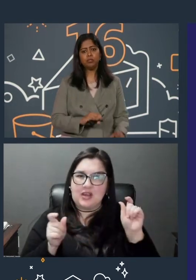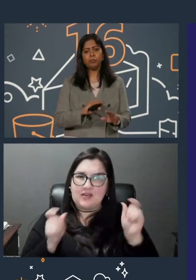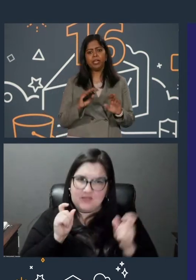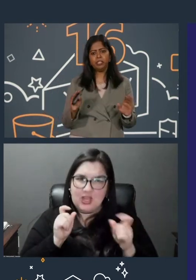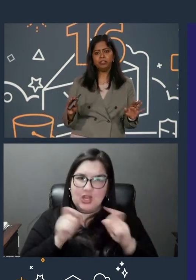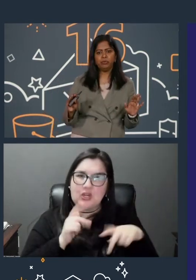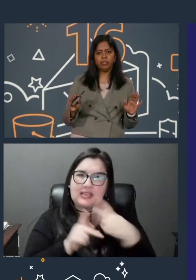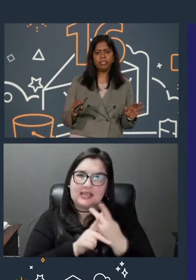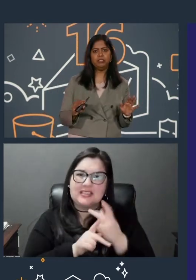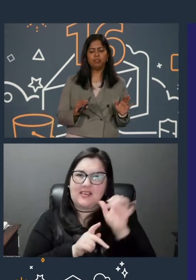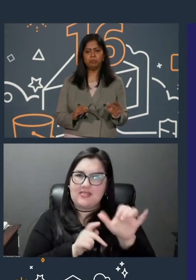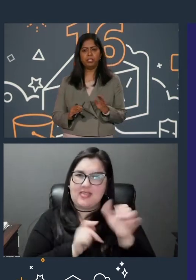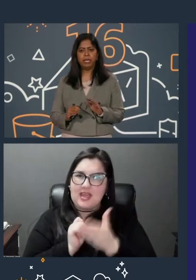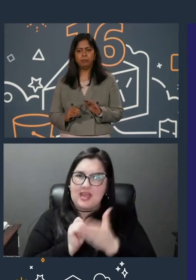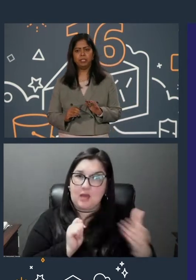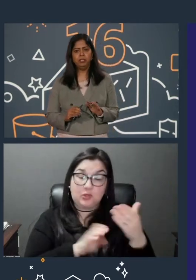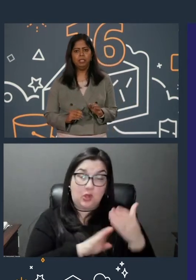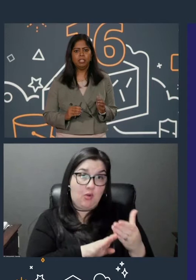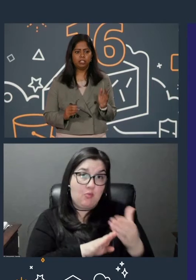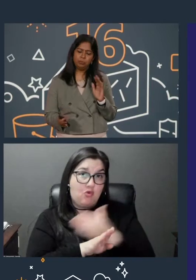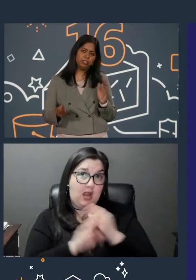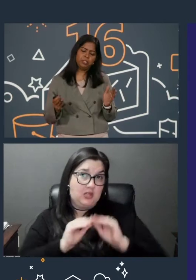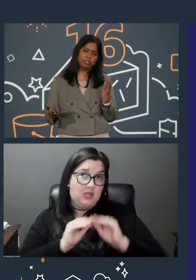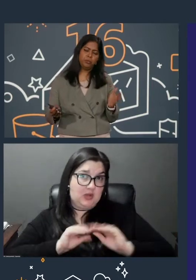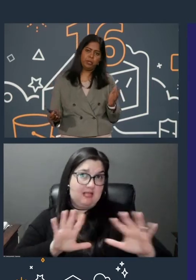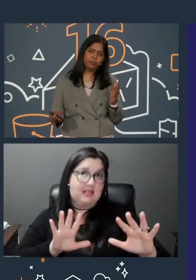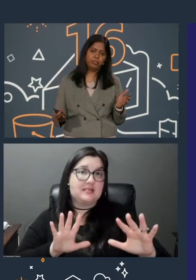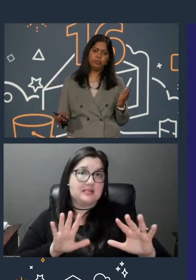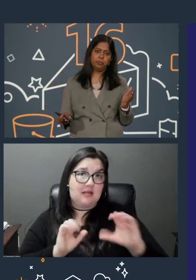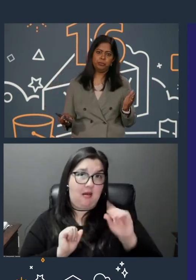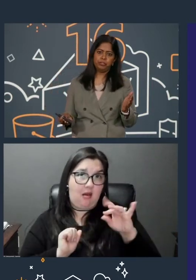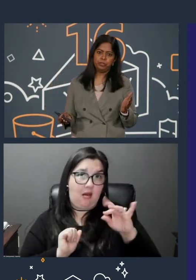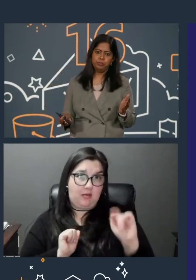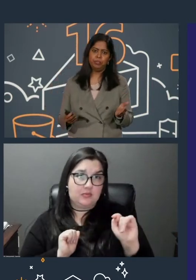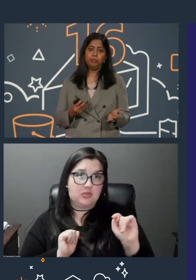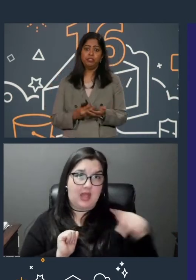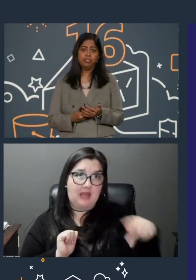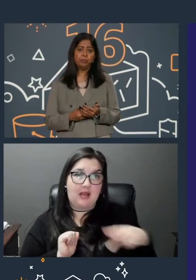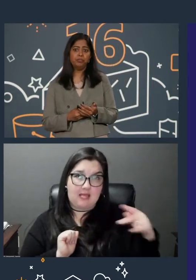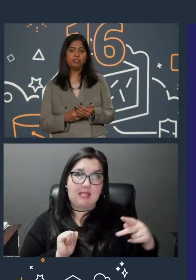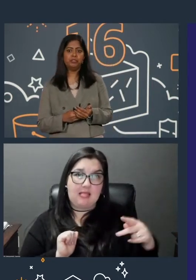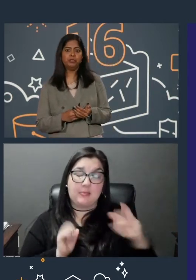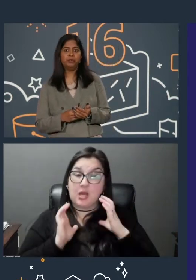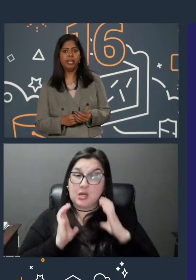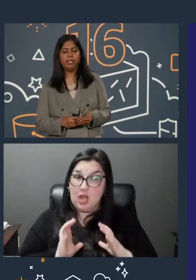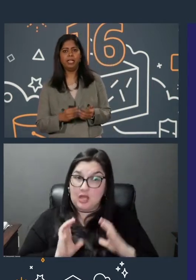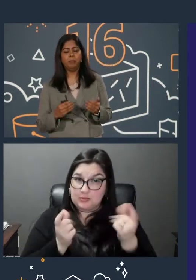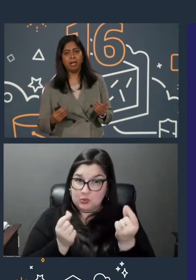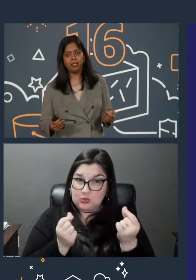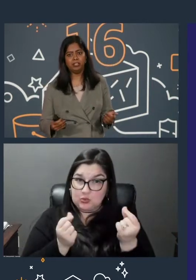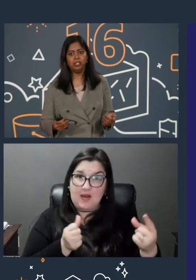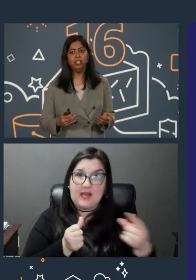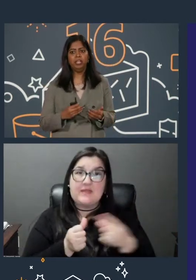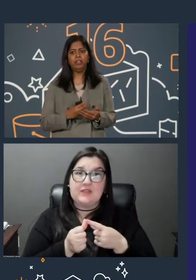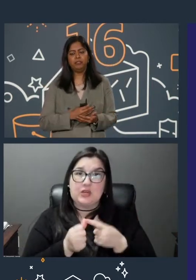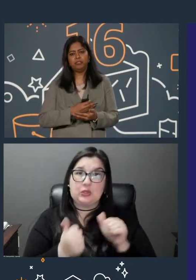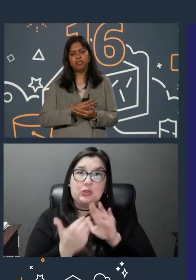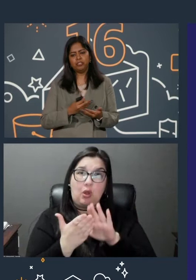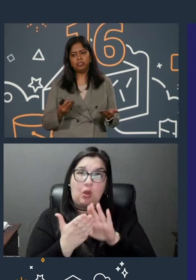So prior to the release of Object Lambda, customers had to take one of the two approach. The first approach is to create and manage infrastructure